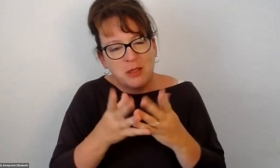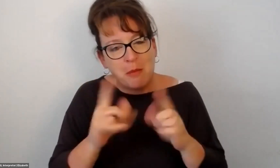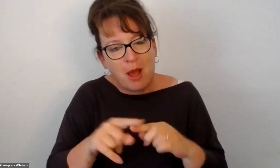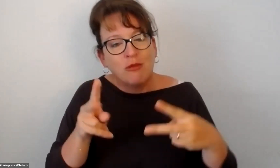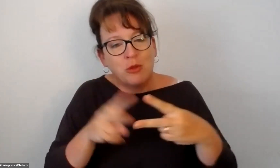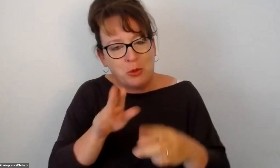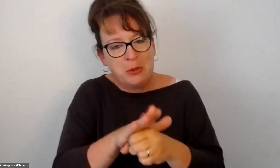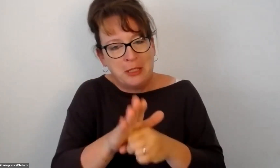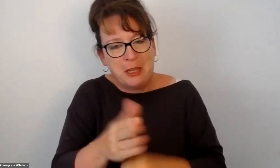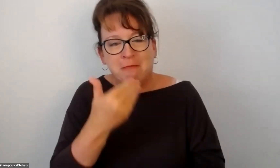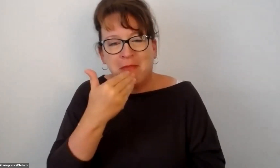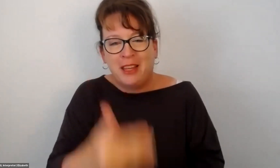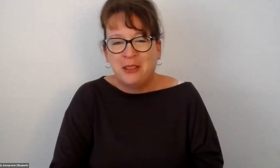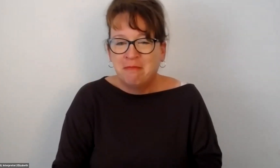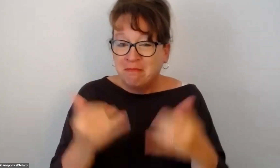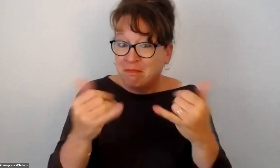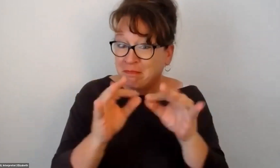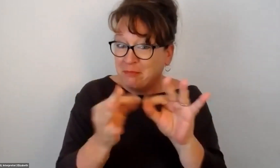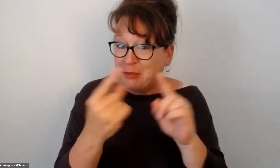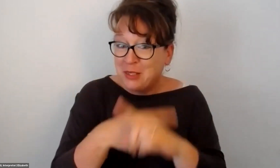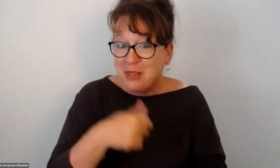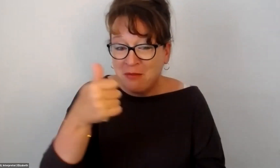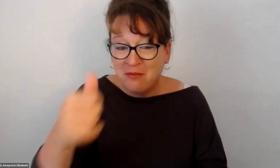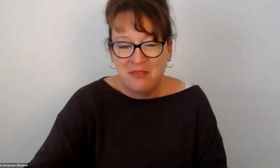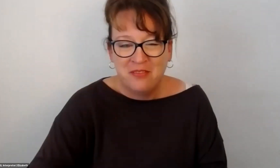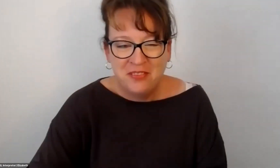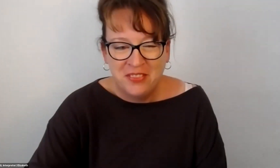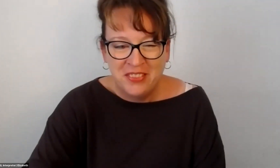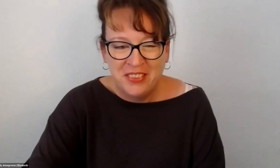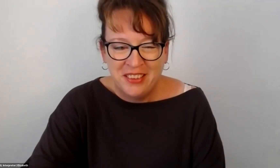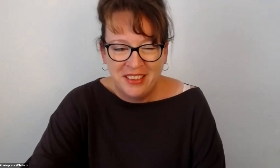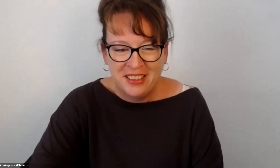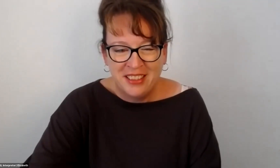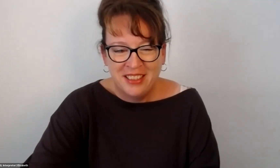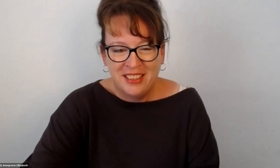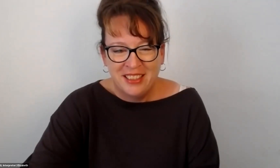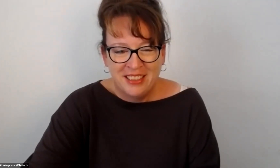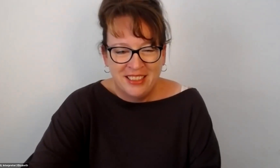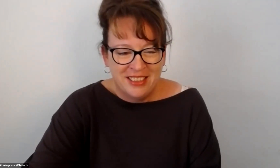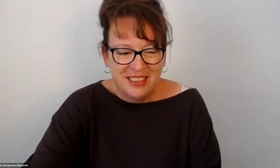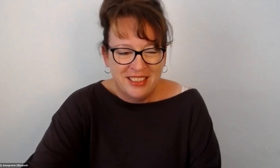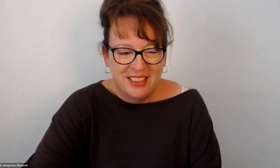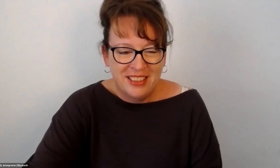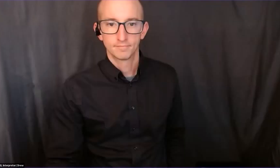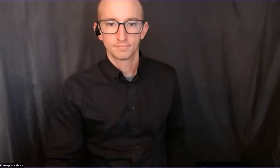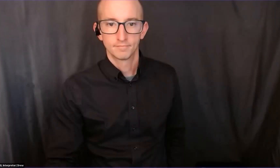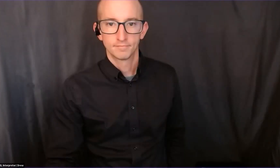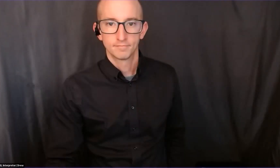targeted feedback sessions, including two public listening sessions, which were similarly attended.